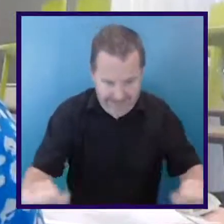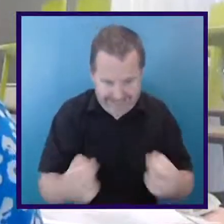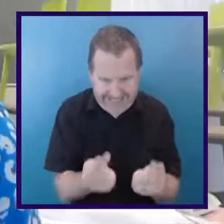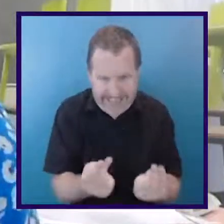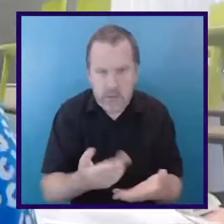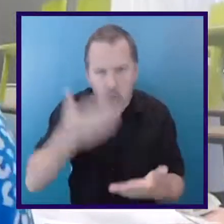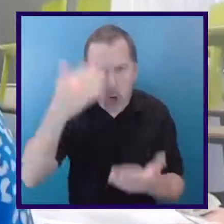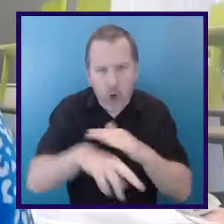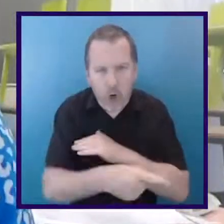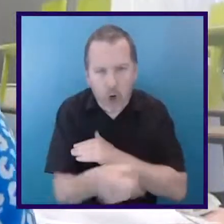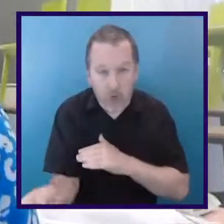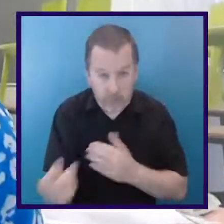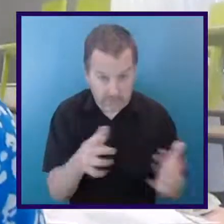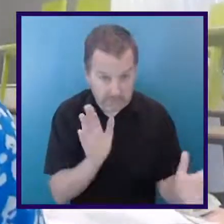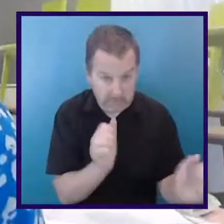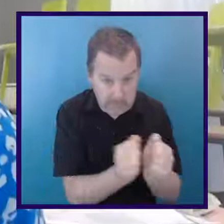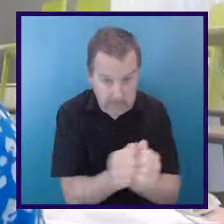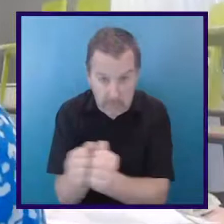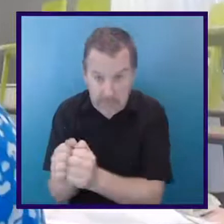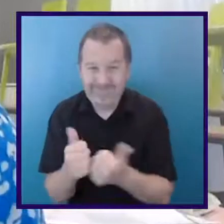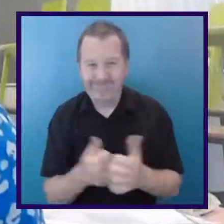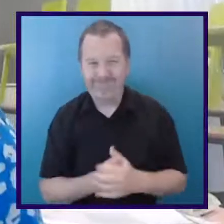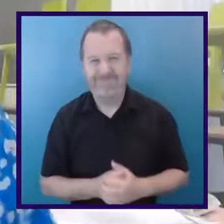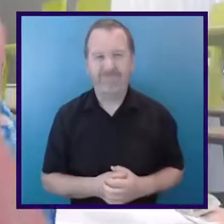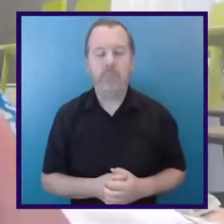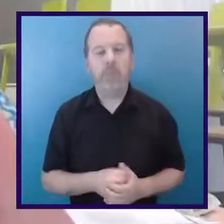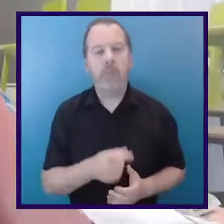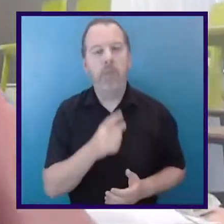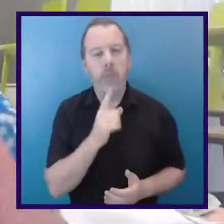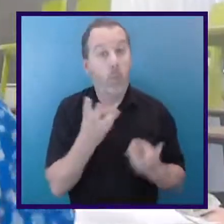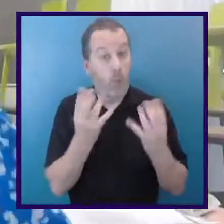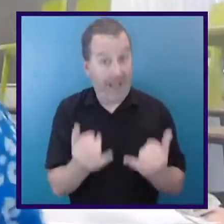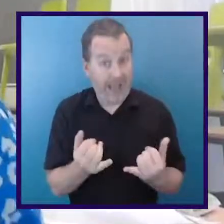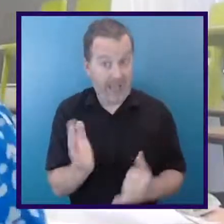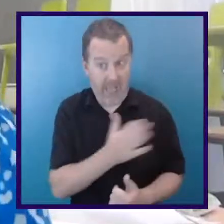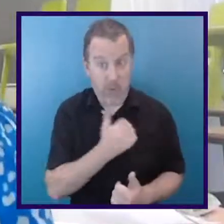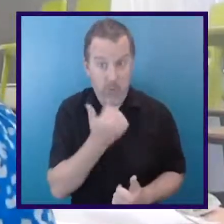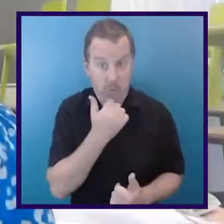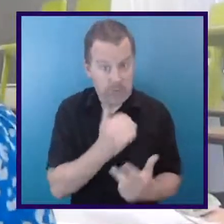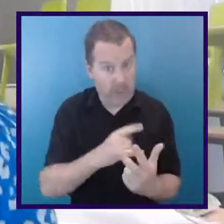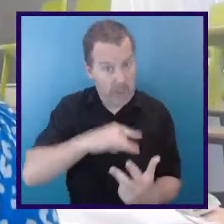needs of all the learners in our school. There's a number of things that I think impact on our numbers being quite strong.